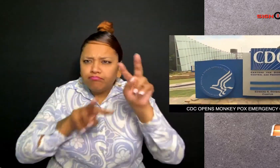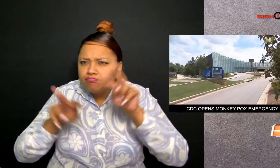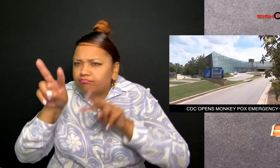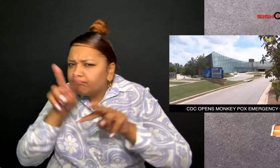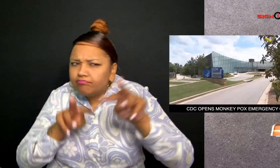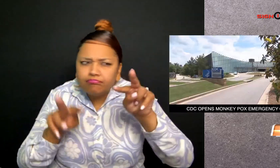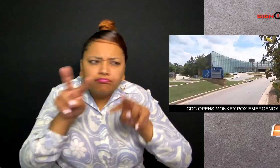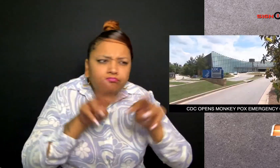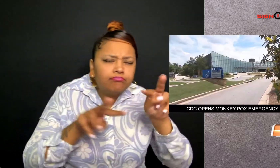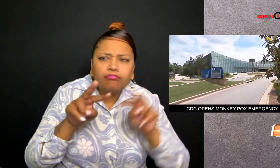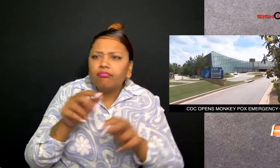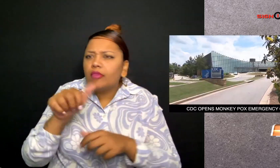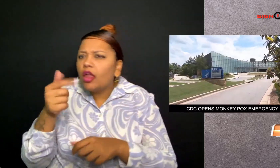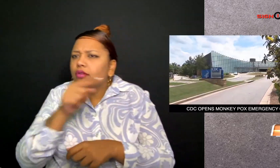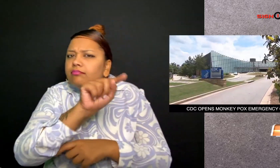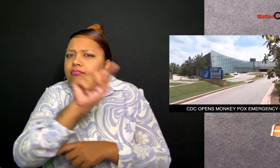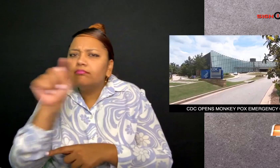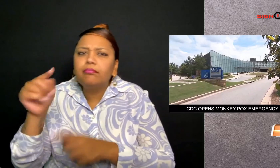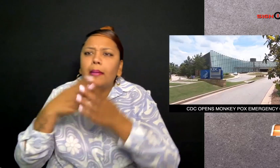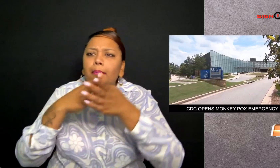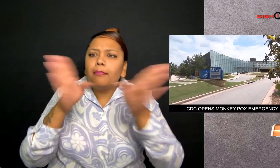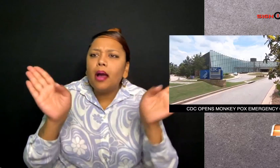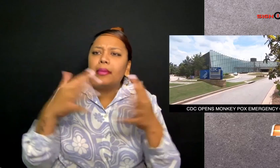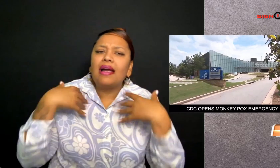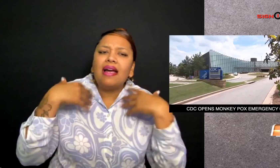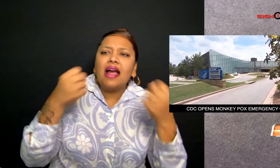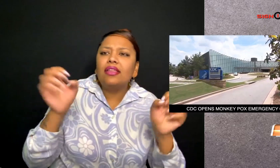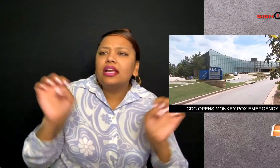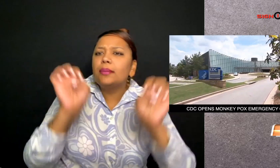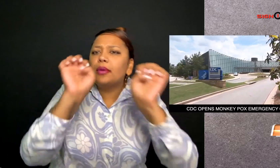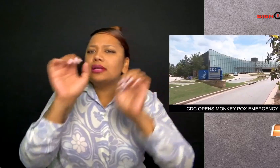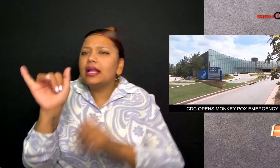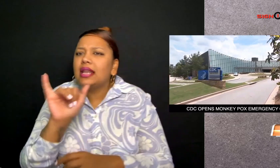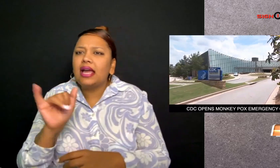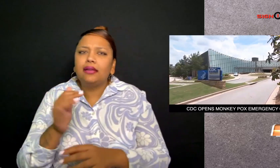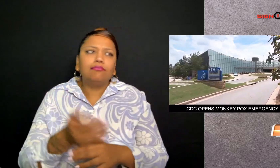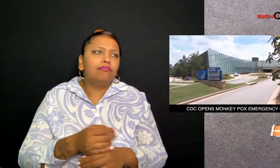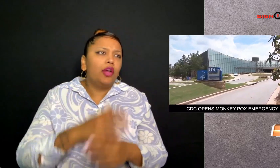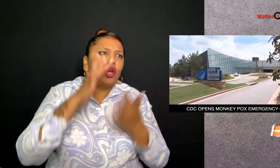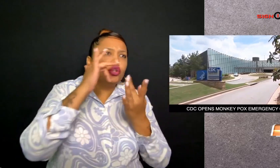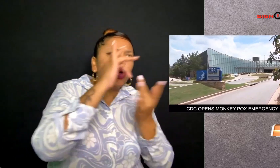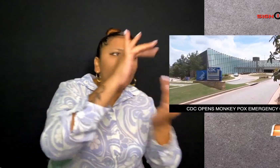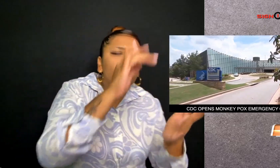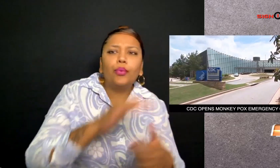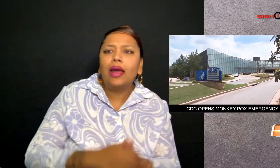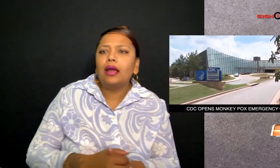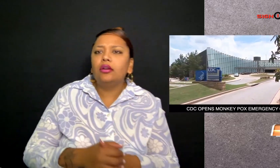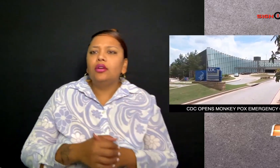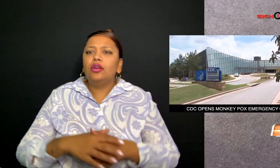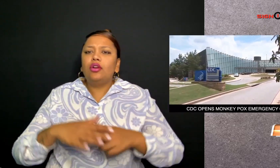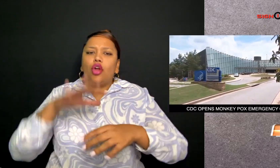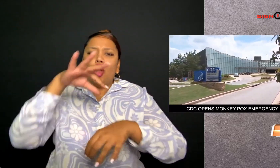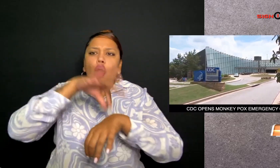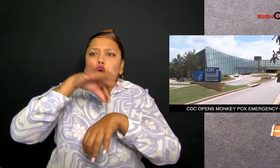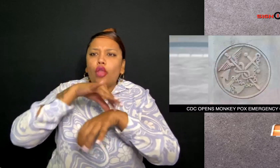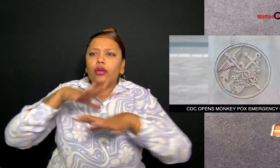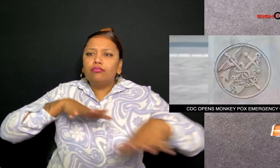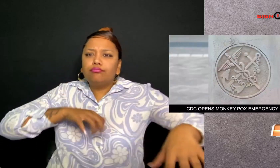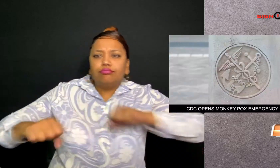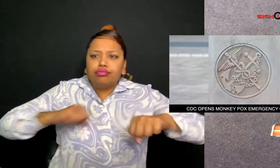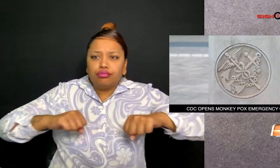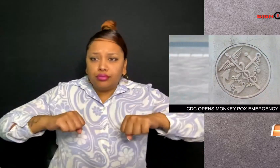where experts monitor other public health emergencies like hurricanes earthquakes and